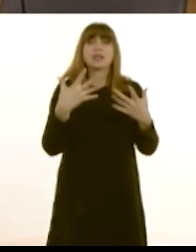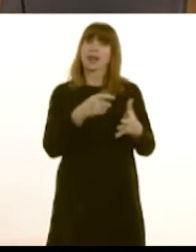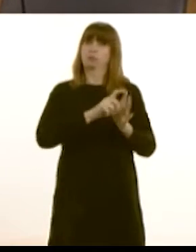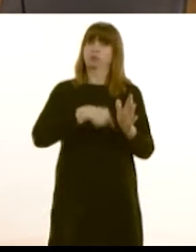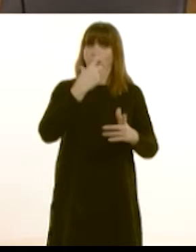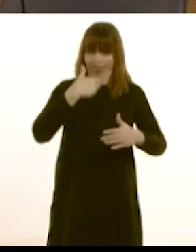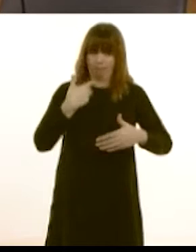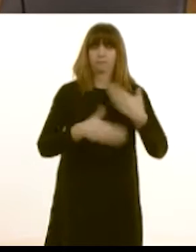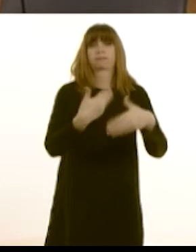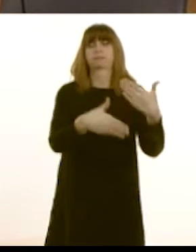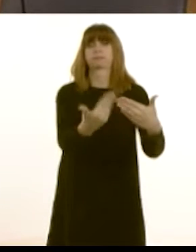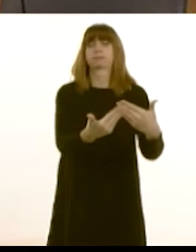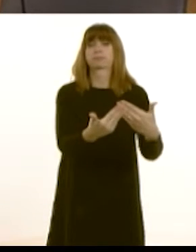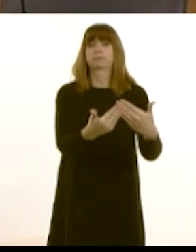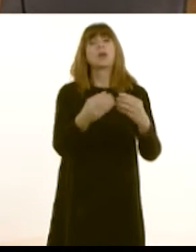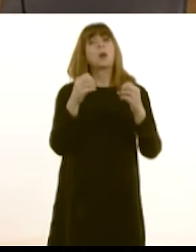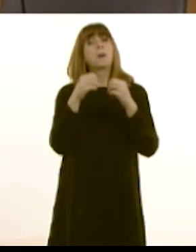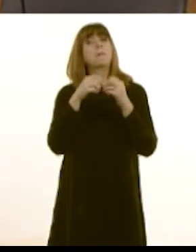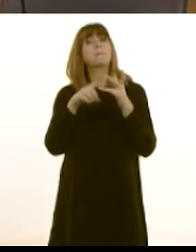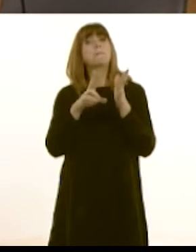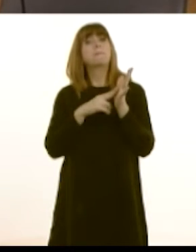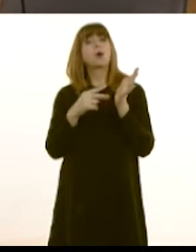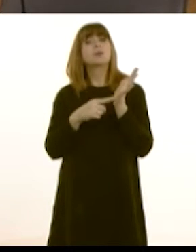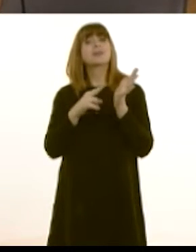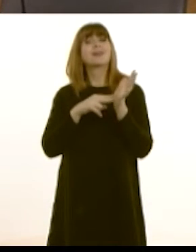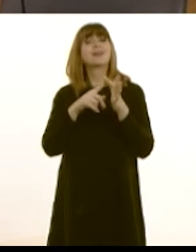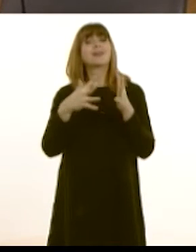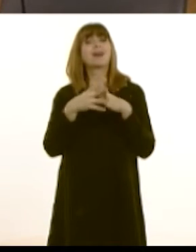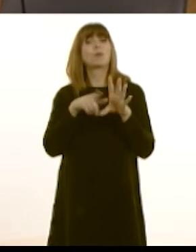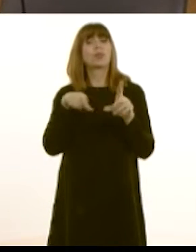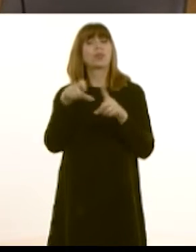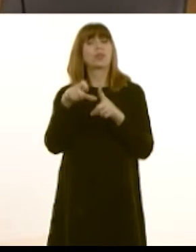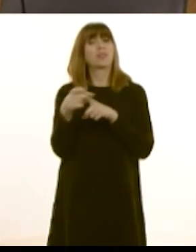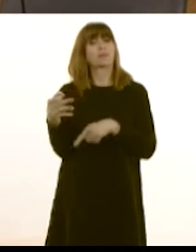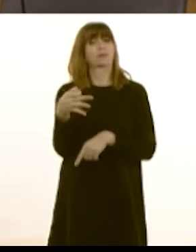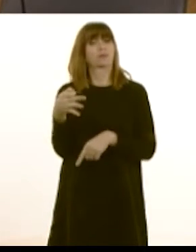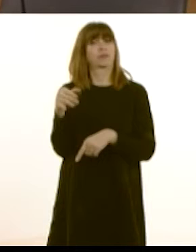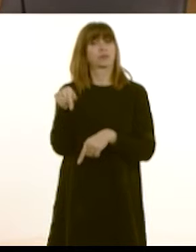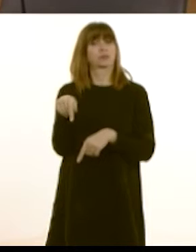Carwyn Jones: Bontnewydd, again, is a village where there is a flood defence in place, and,